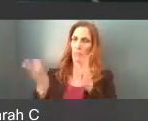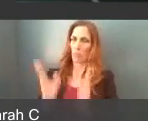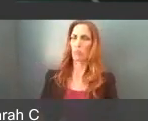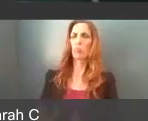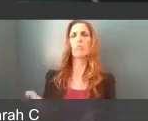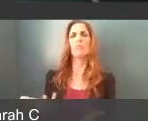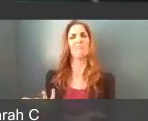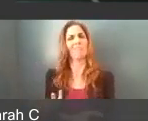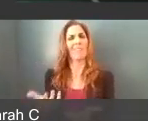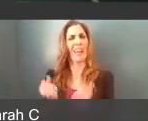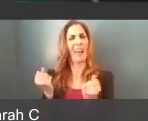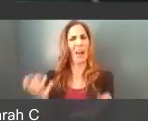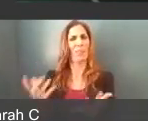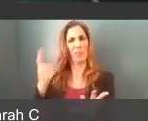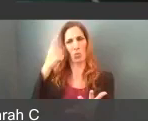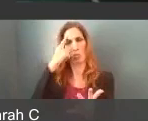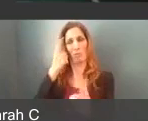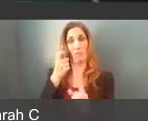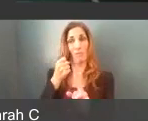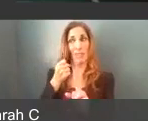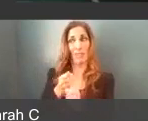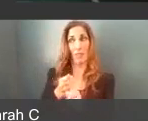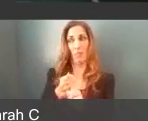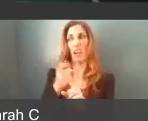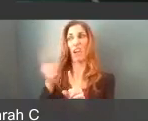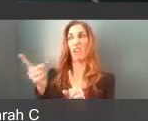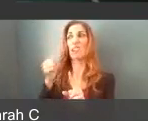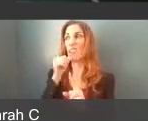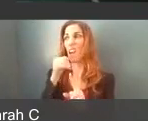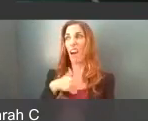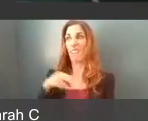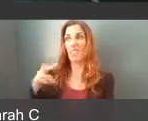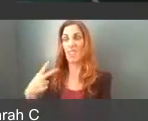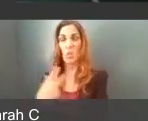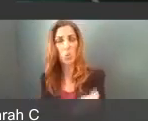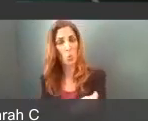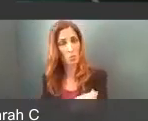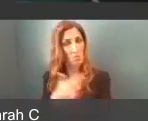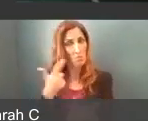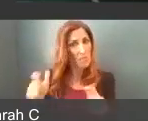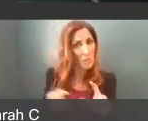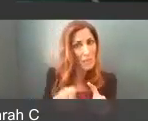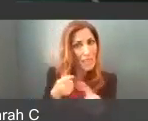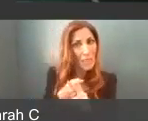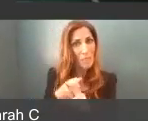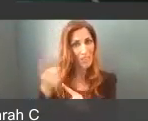think not having the second doses, that issue that was announced today by the Department of Health, is